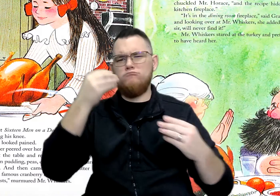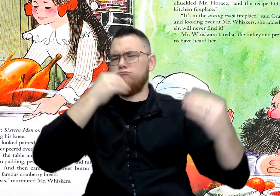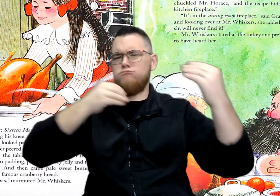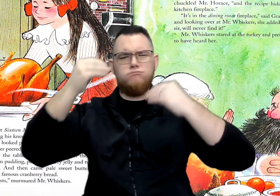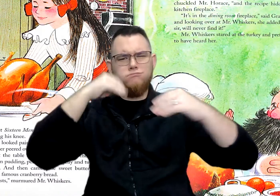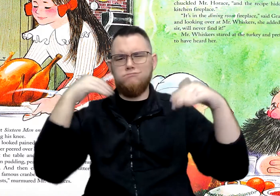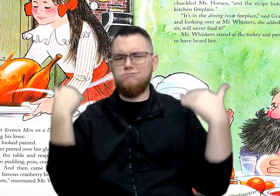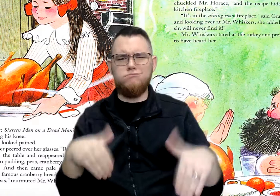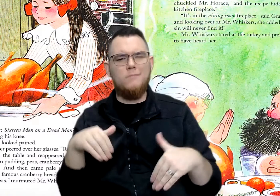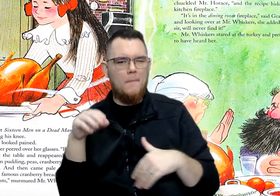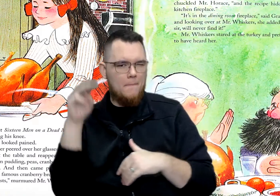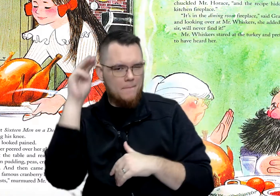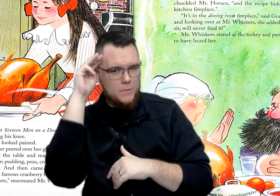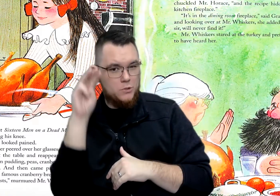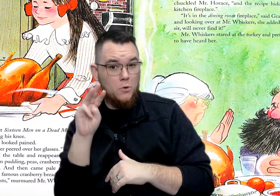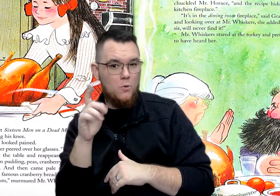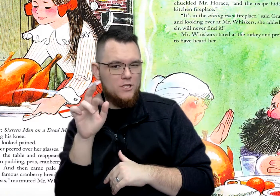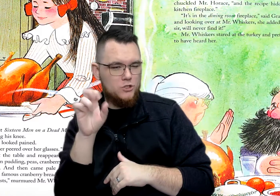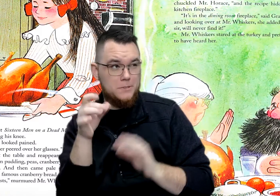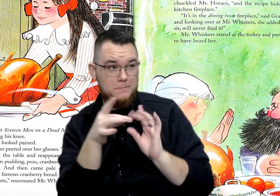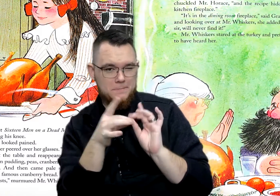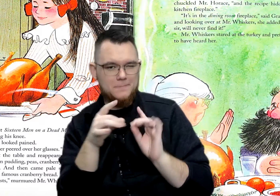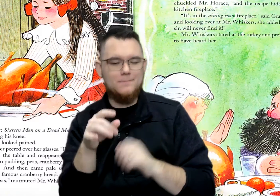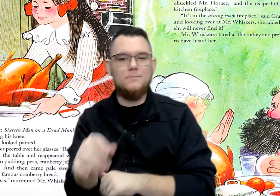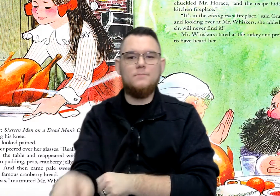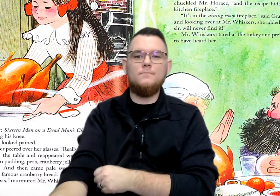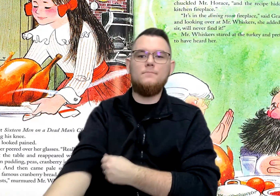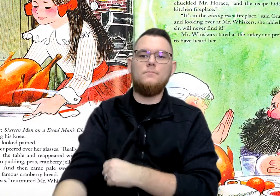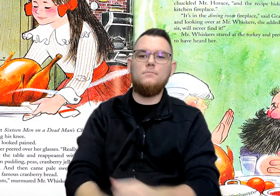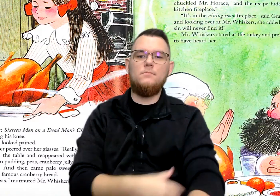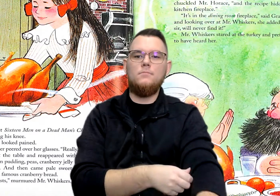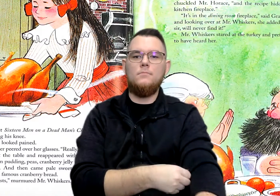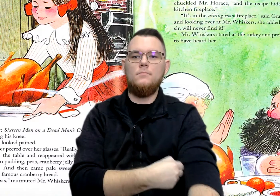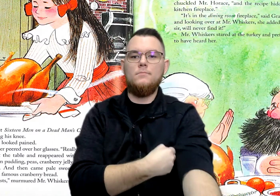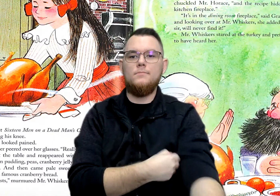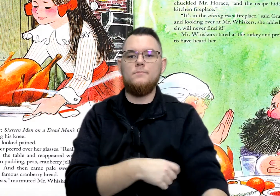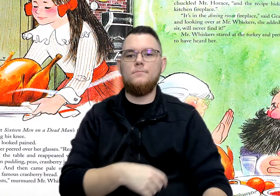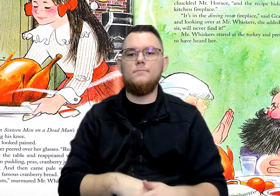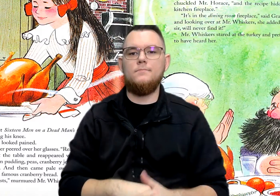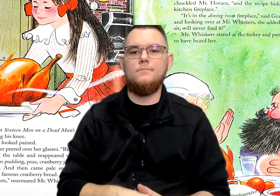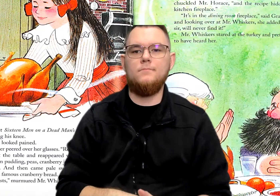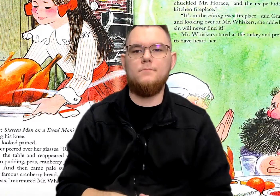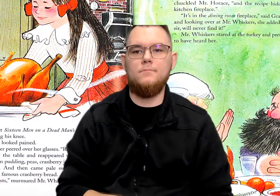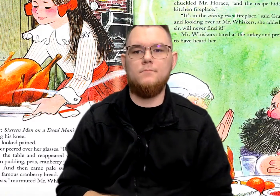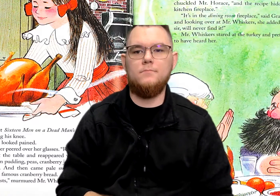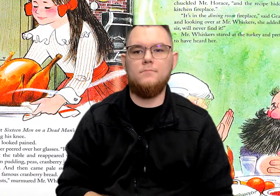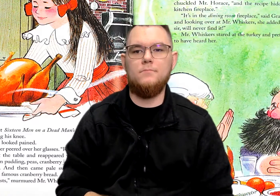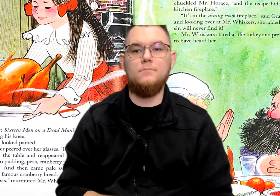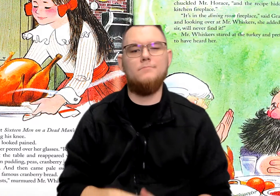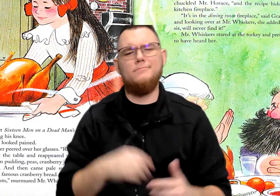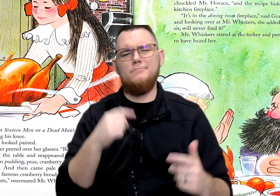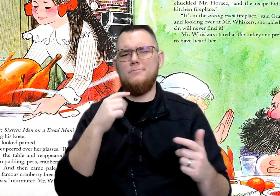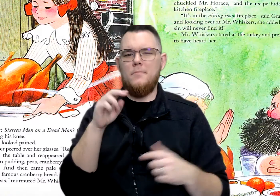“Well, we have all heard about your cranberry bread,” chuckled Mr. Horace, “and the